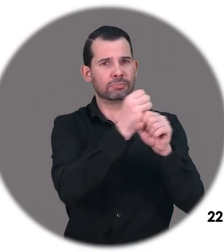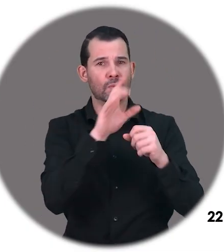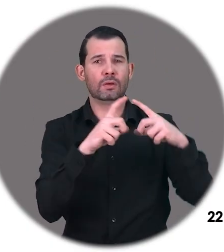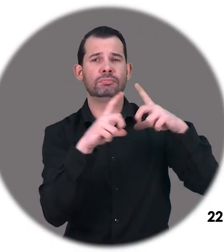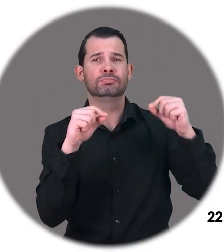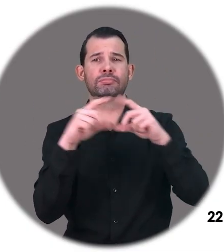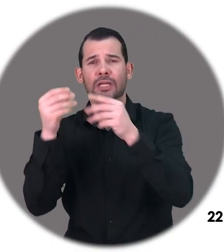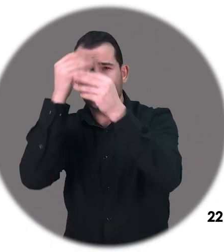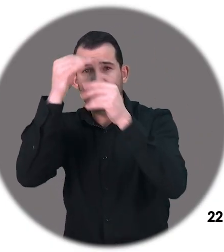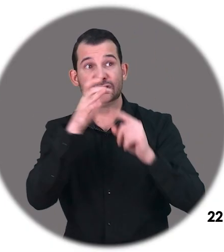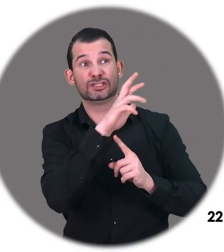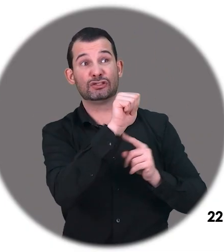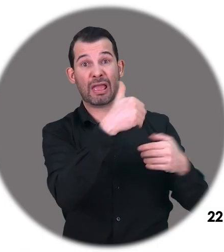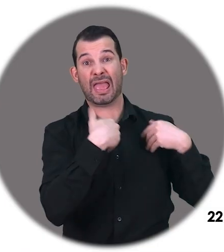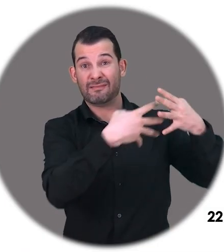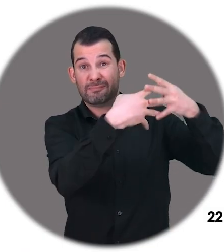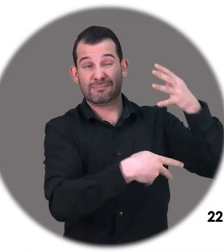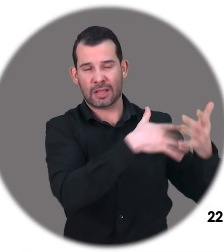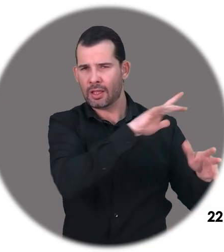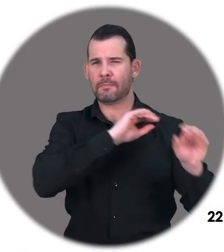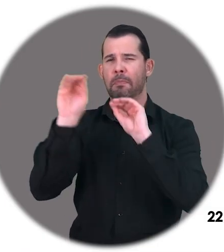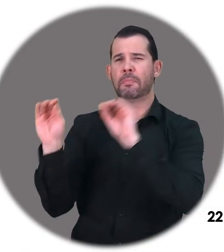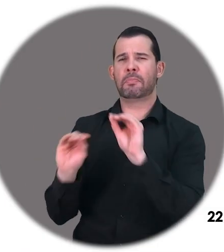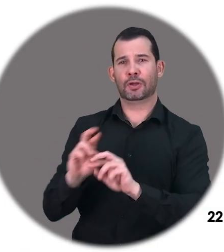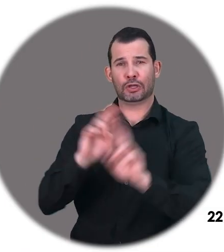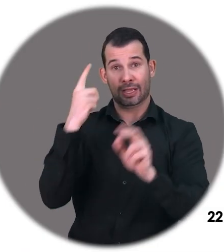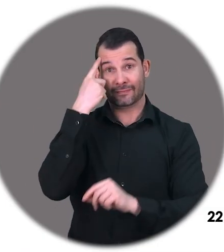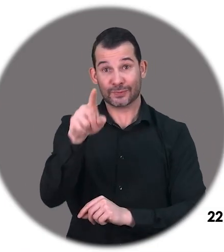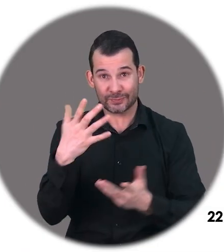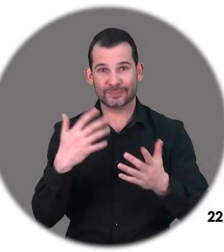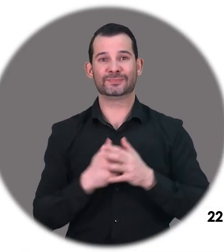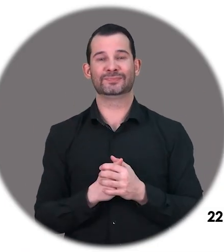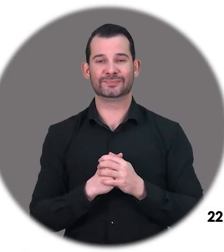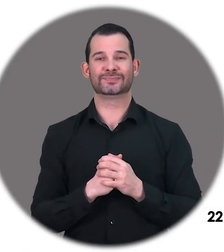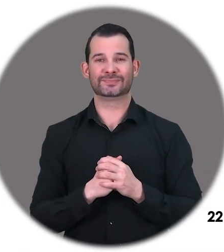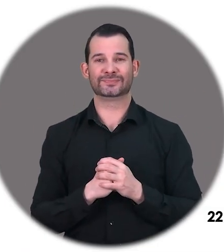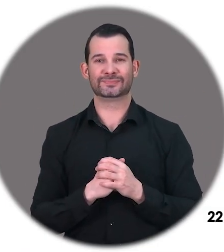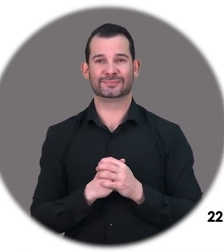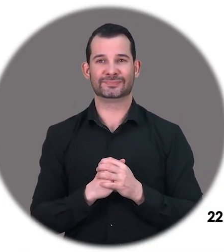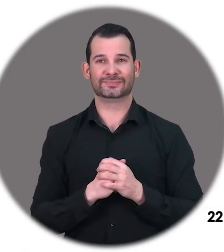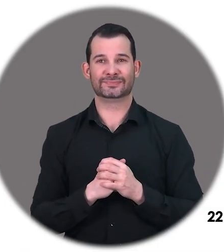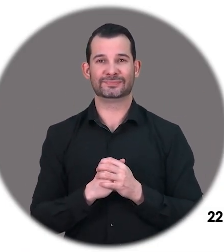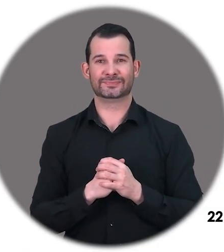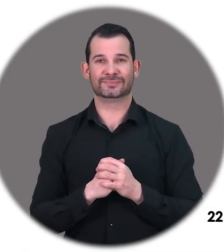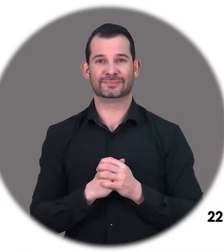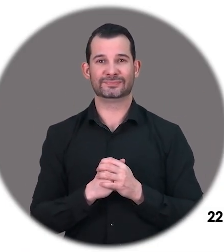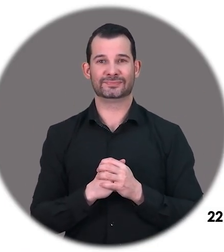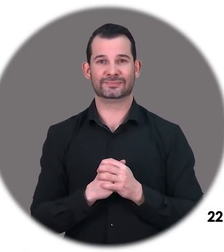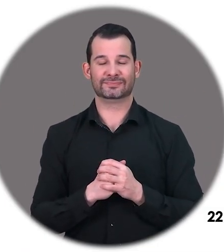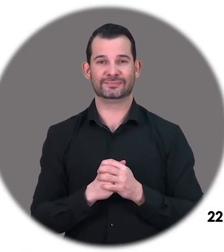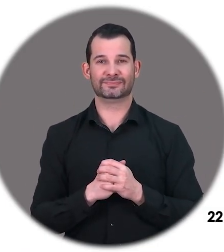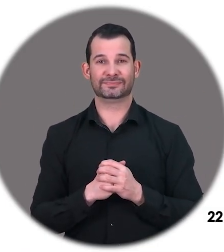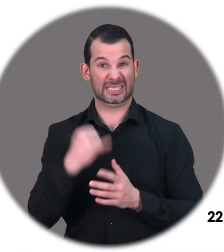which can automatically retrieve your slip information from the CRA and populate the tax return for you.